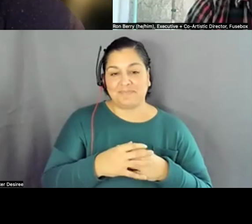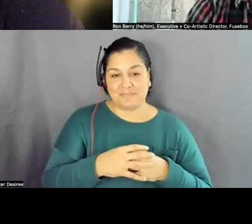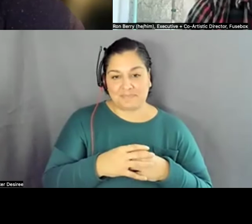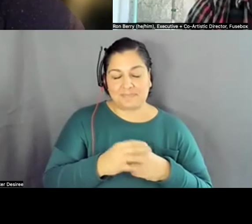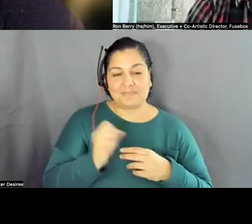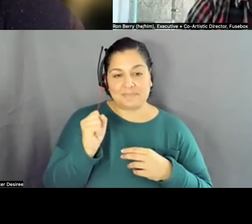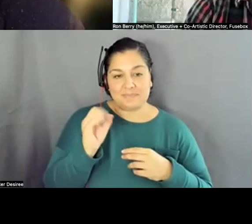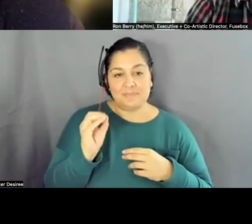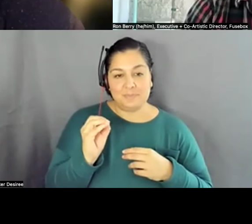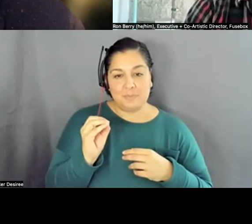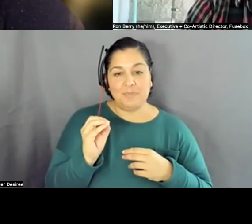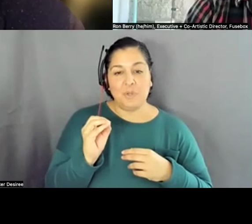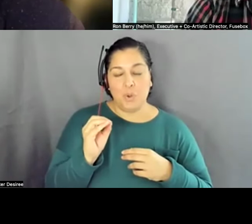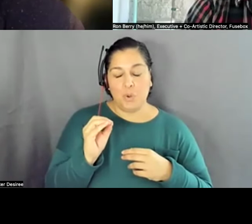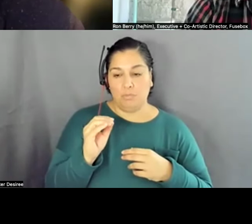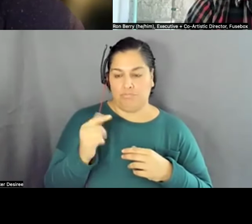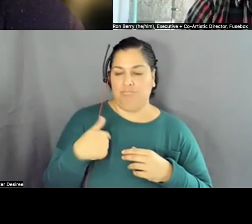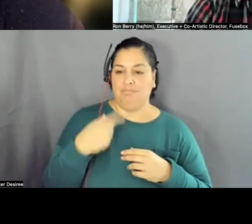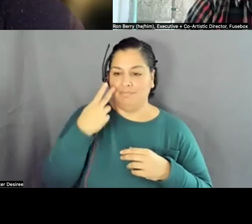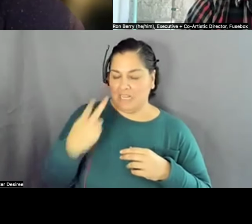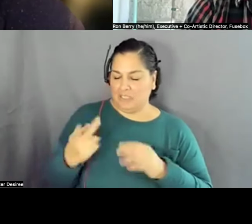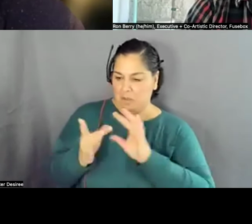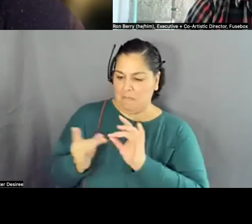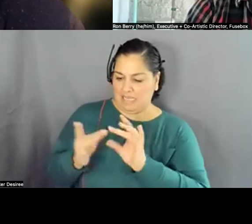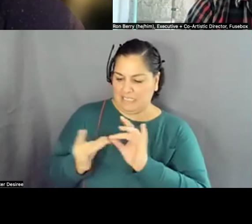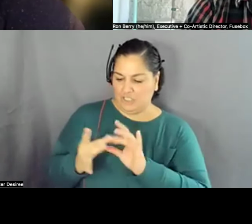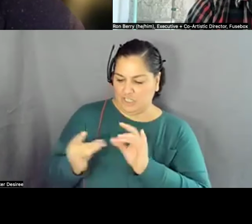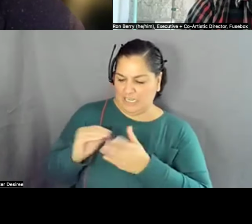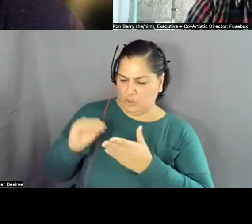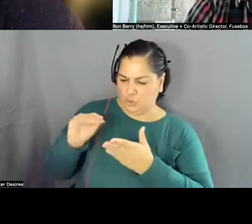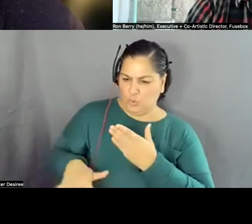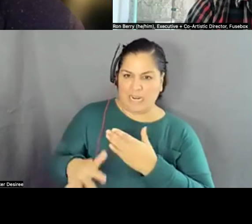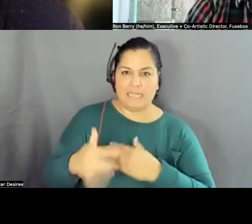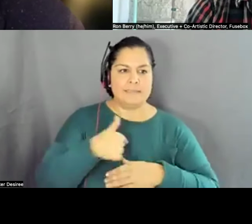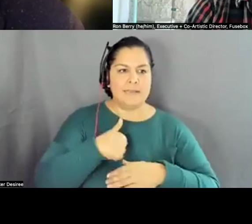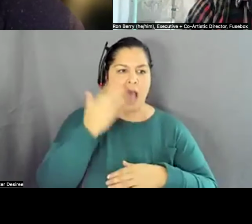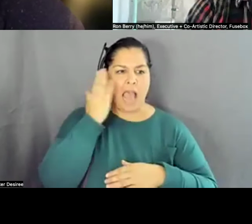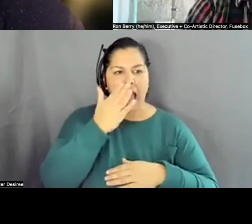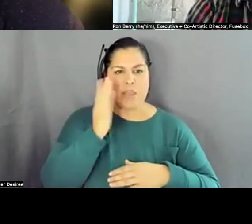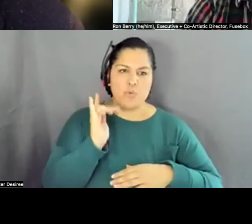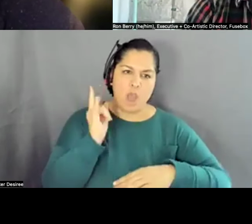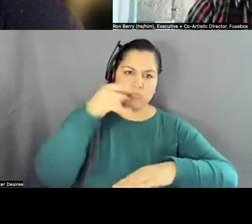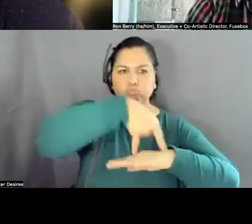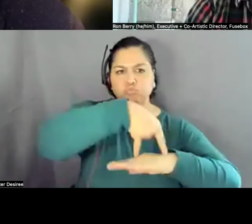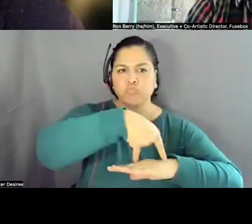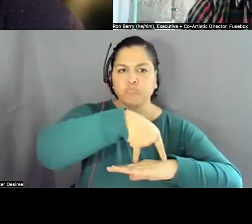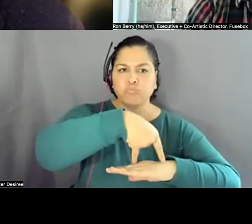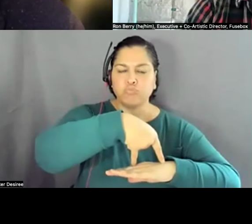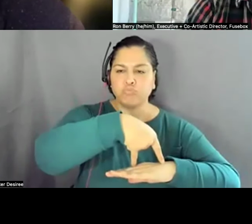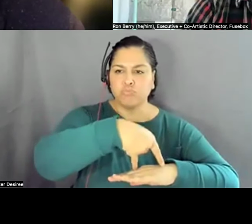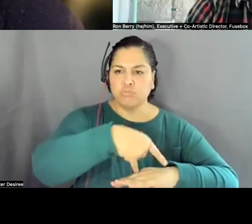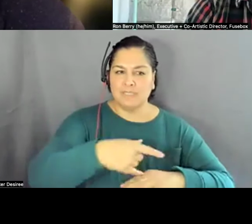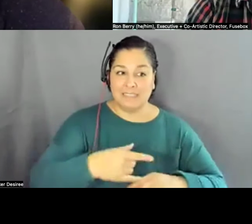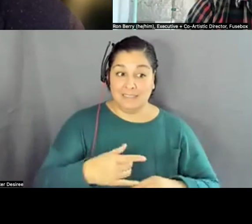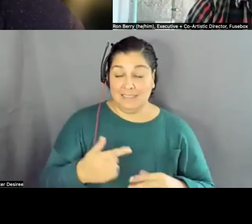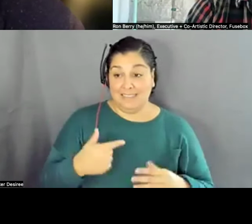I would get messages from, like, students who are like, I'm putting out my exorcism week celebration sign back out, and I'd be like, go with God.